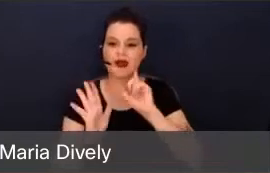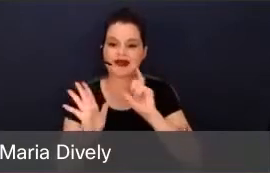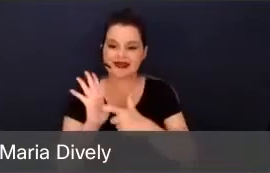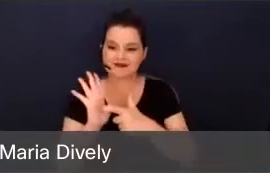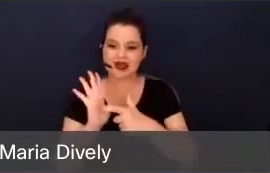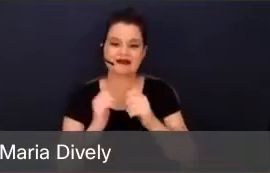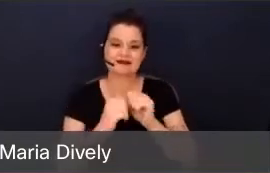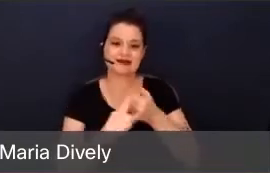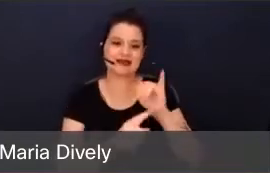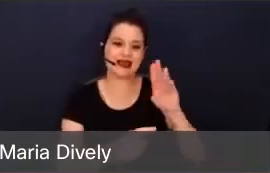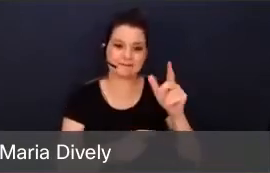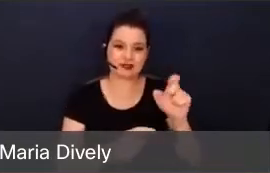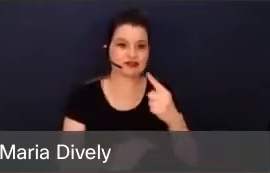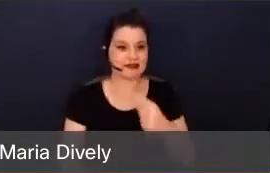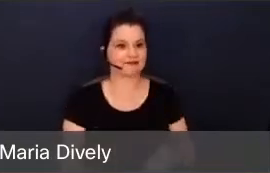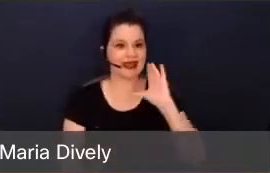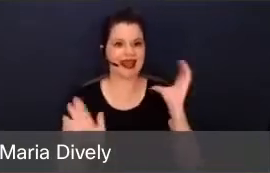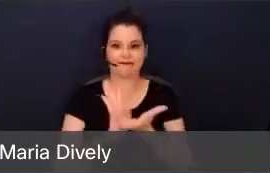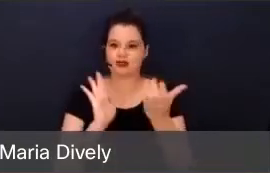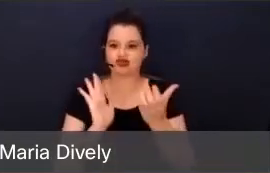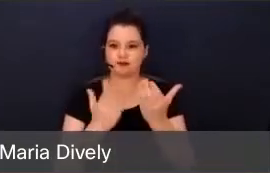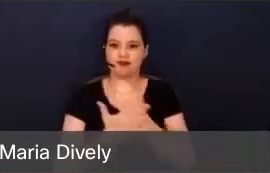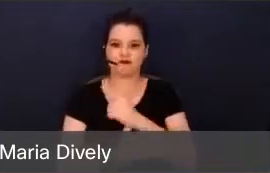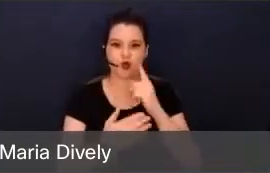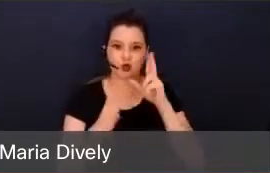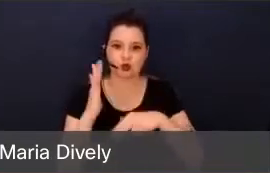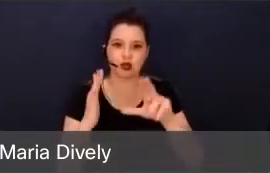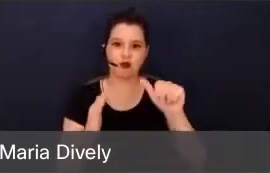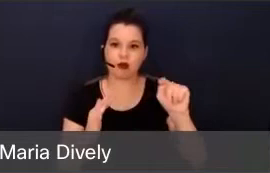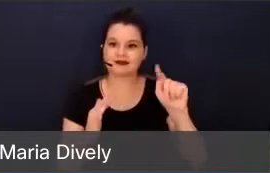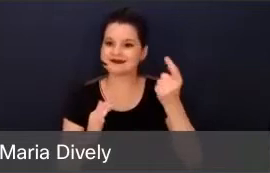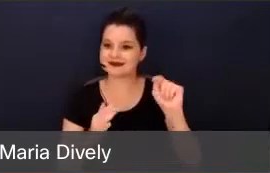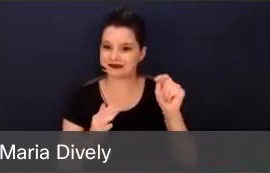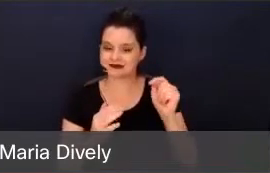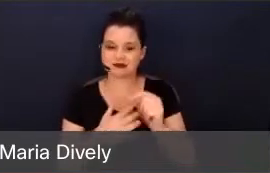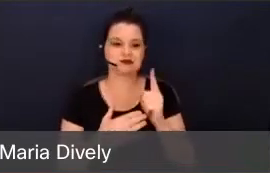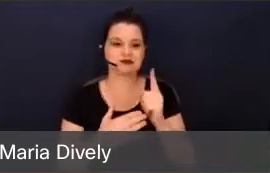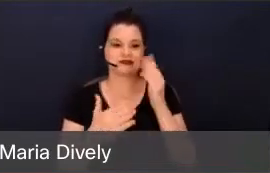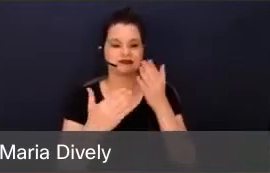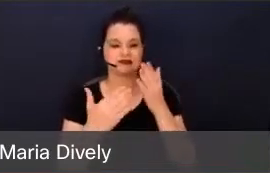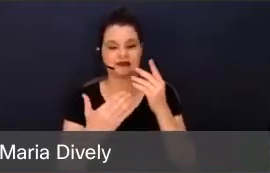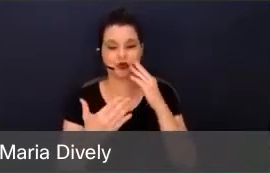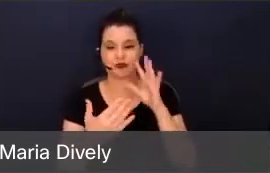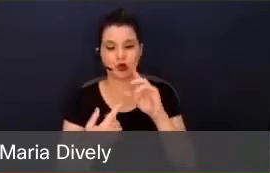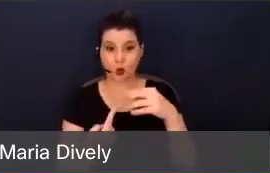an image by sating image before it reads or alt text. Uh, the, an ex- an exception to that might be